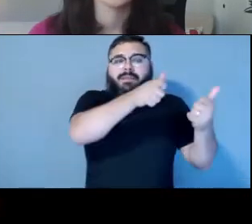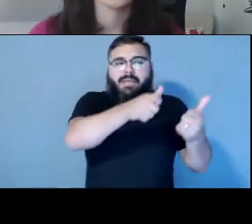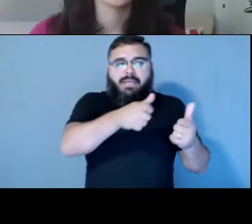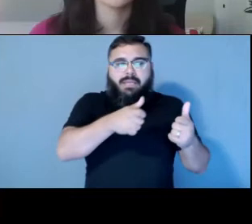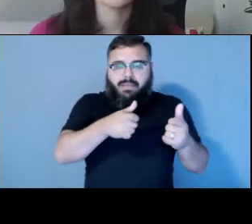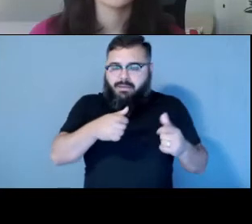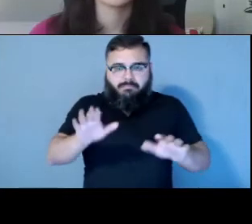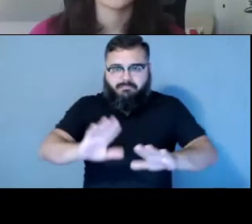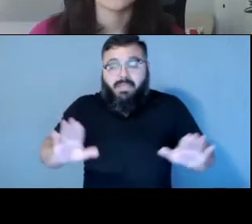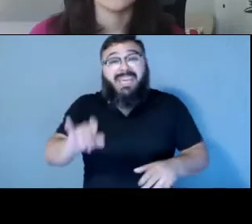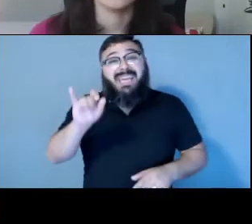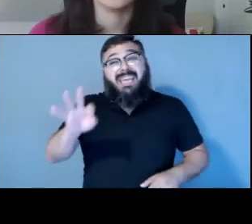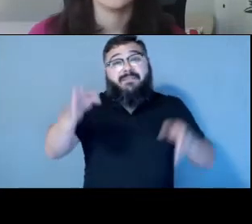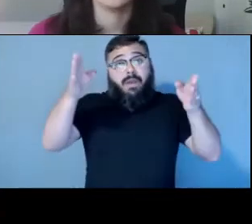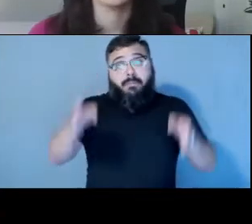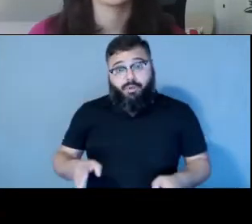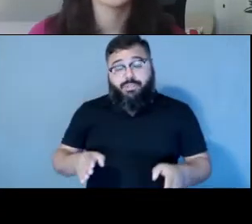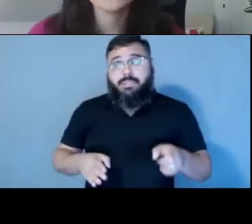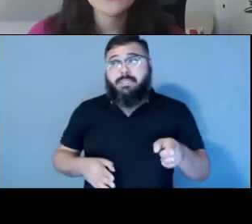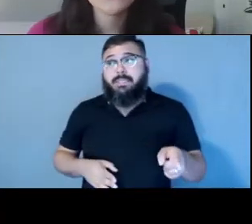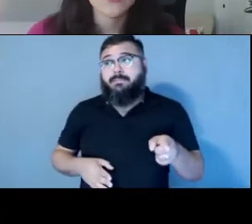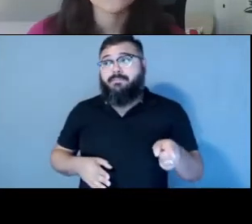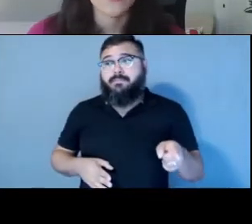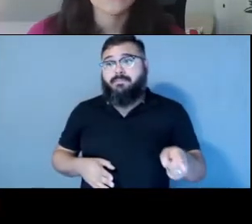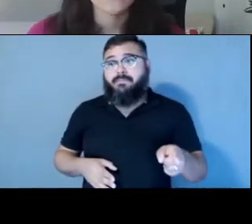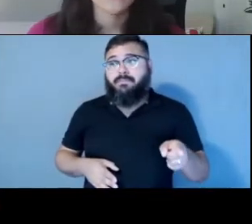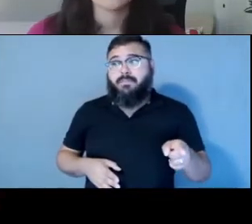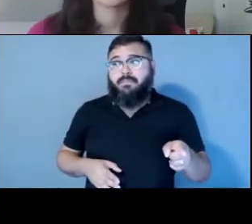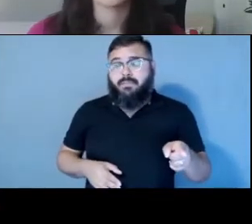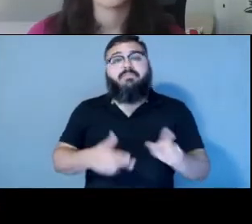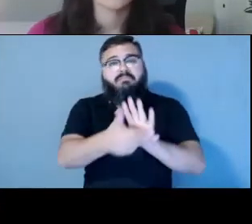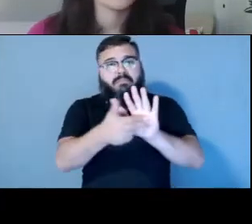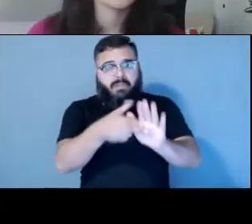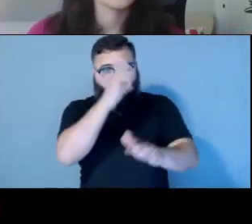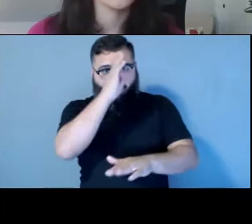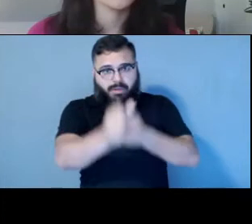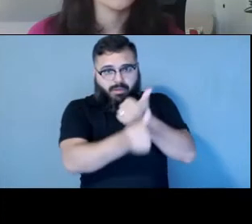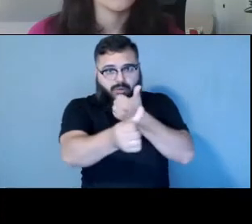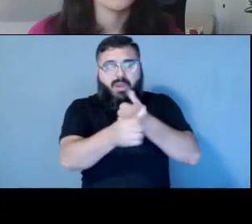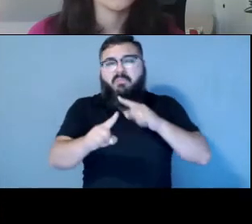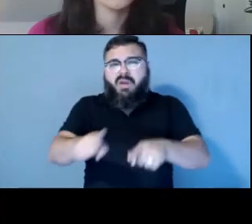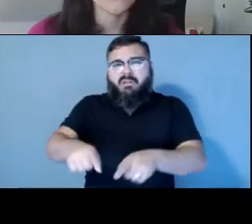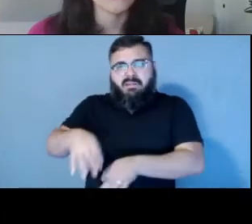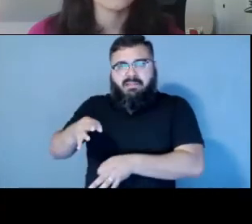So if somebody is thought to be a direct threat, but a simple accommodation could reduce that